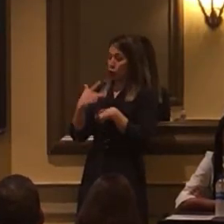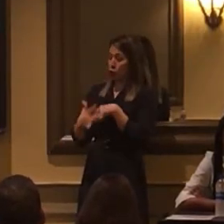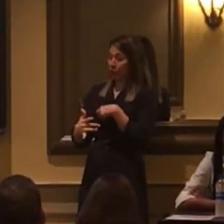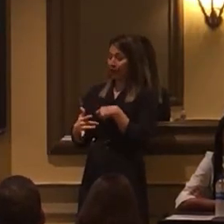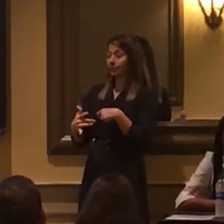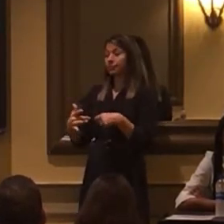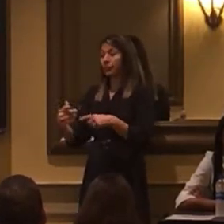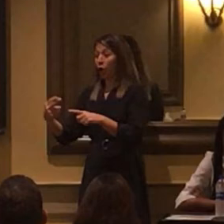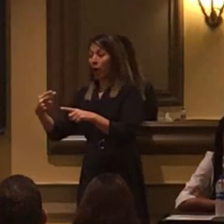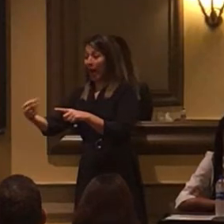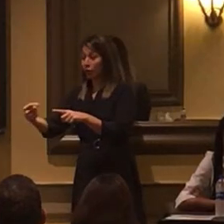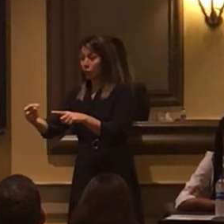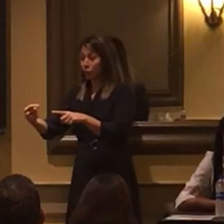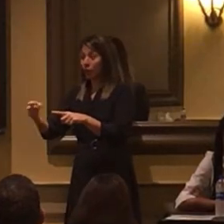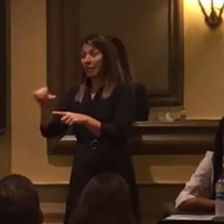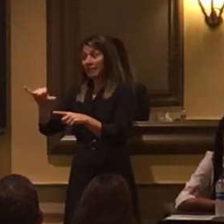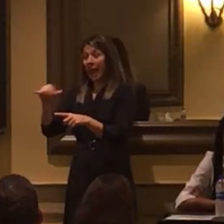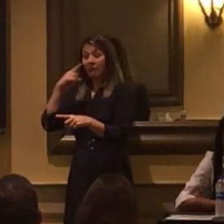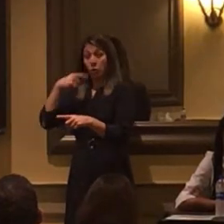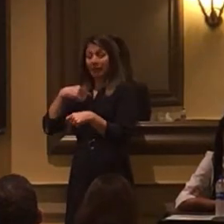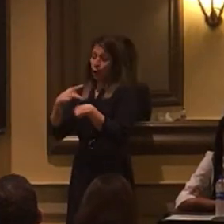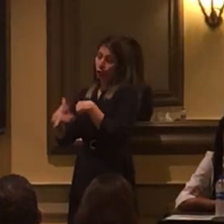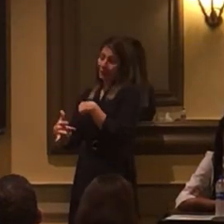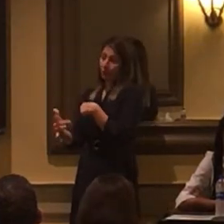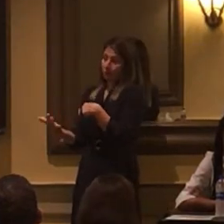I would consider high school early for me.